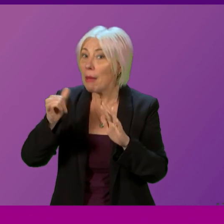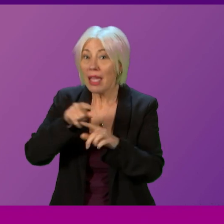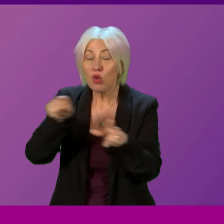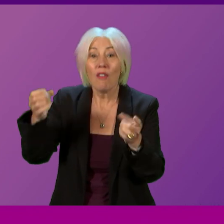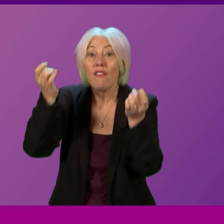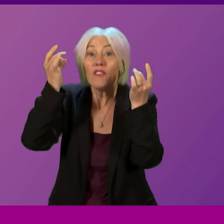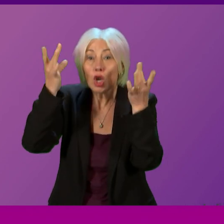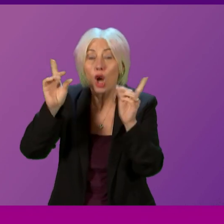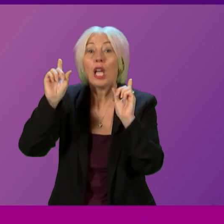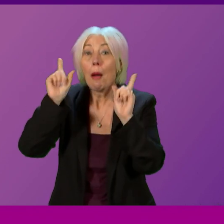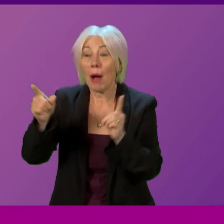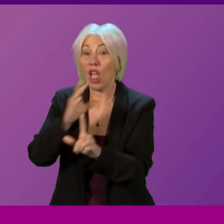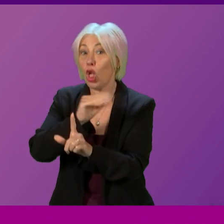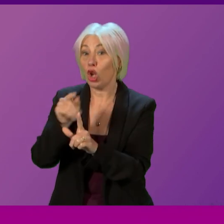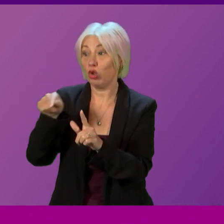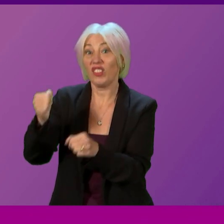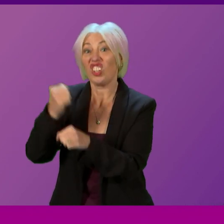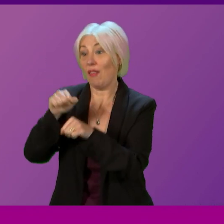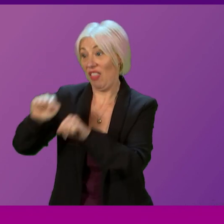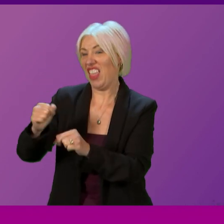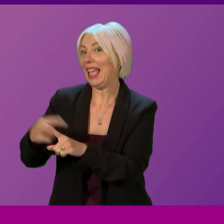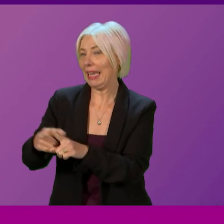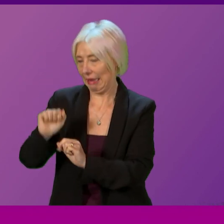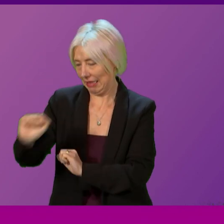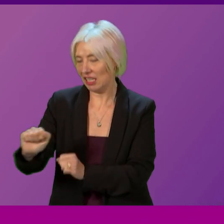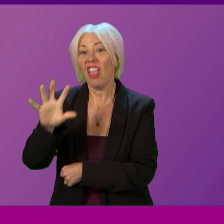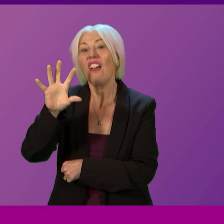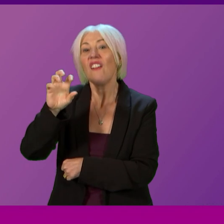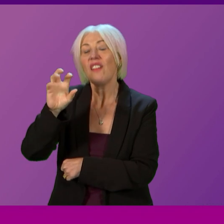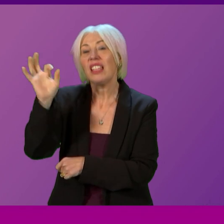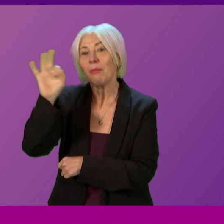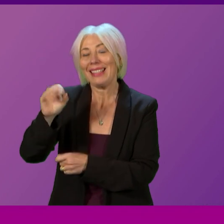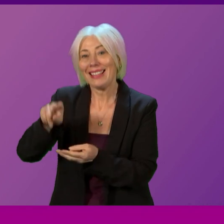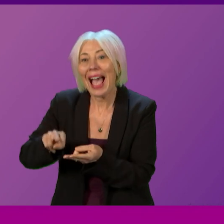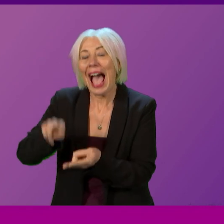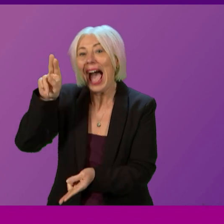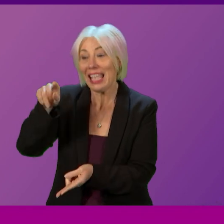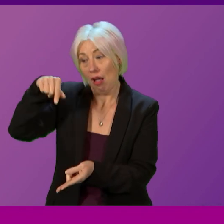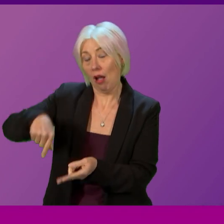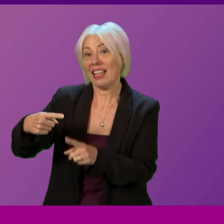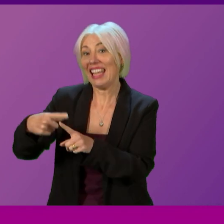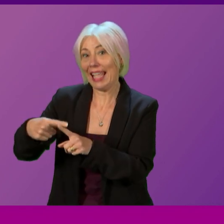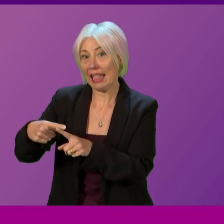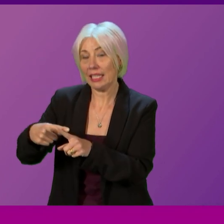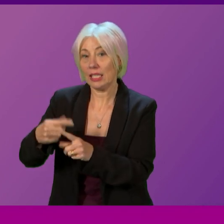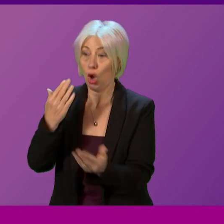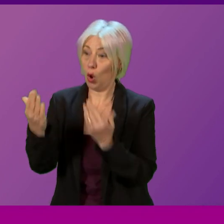not—the Conservatives are in government, that figure is 15 per cent higher per head than it is in Scotland.